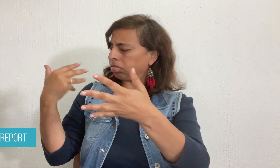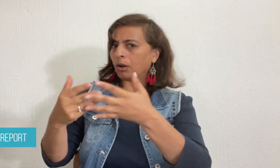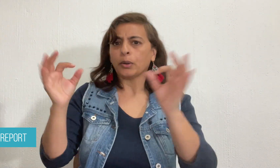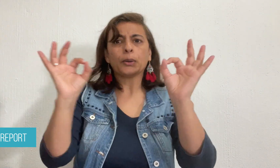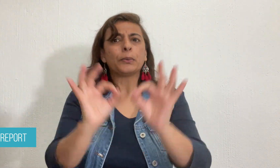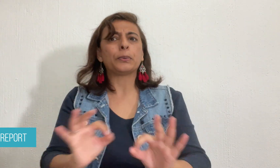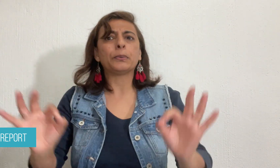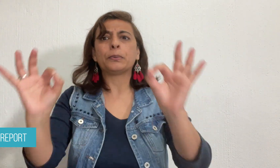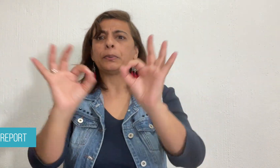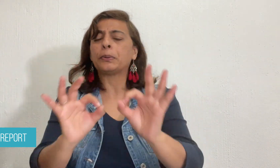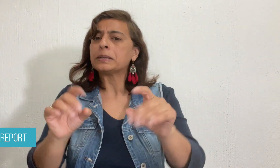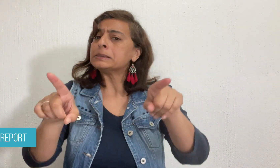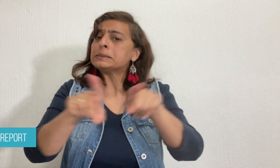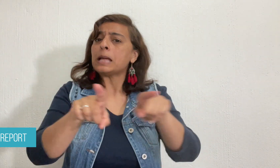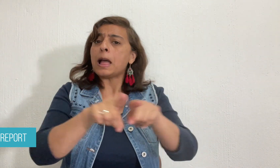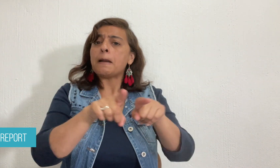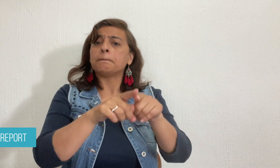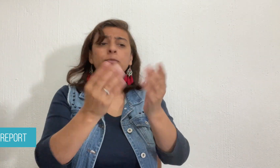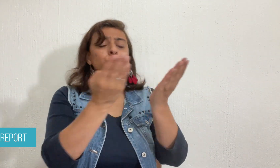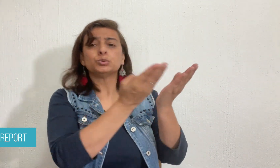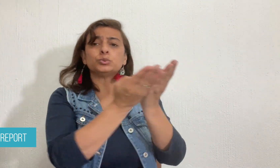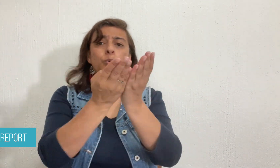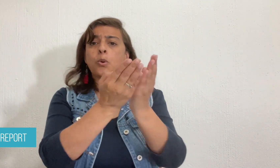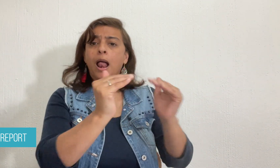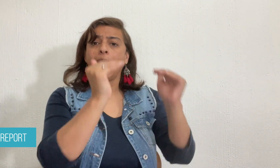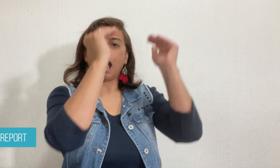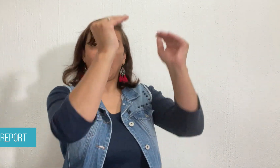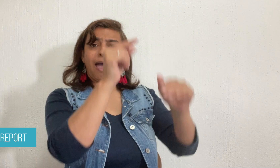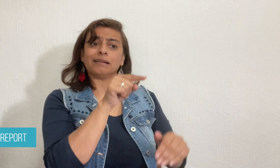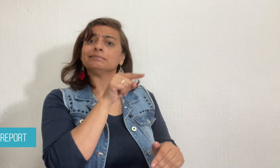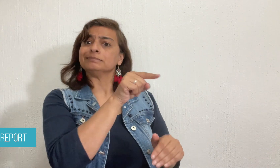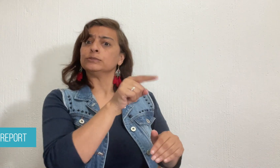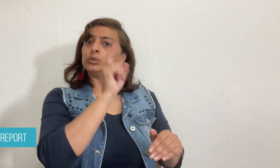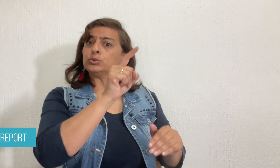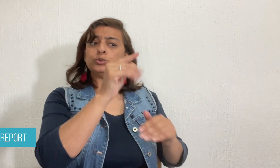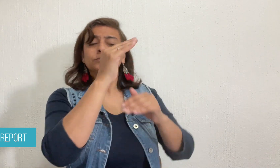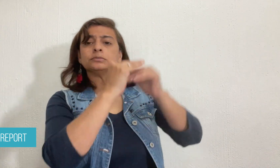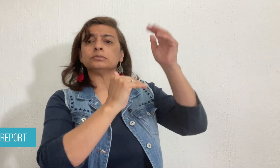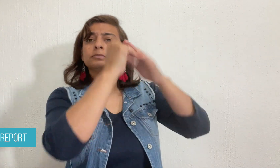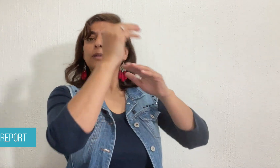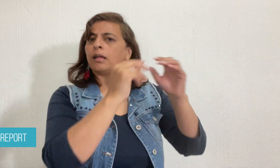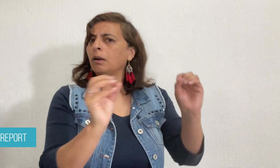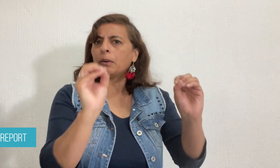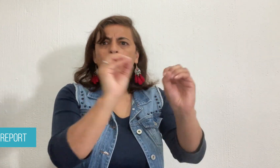has also said that by 2020, they will have 200 sign language